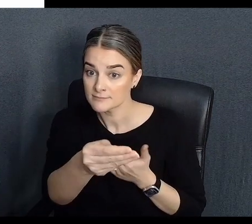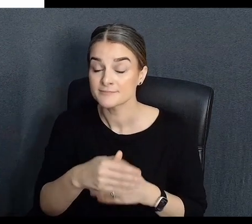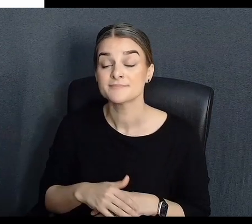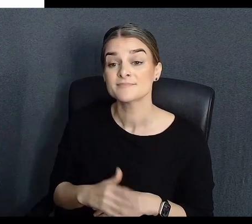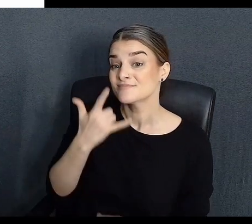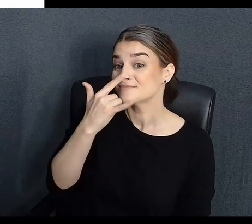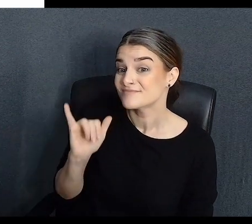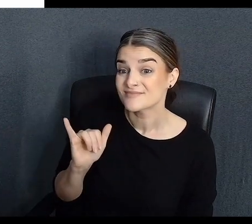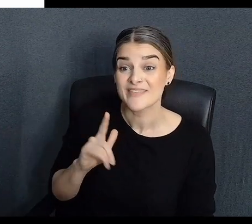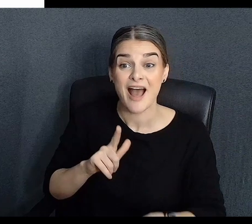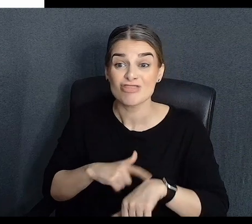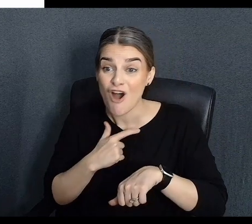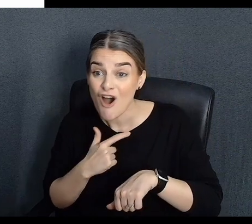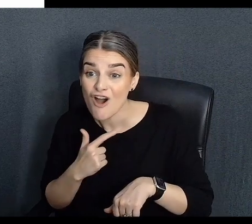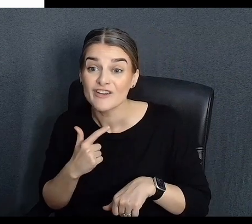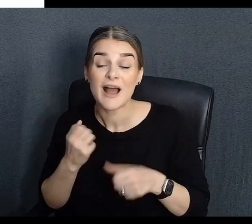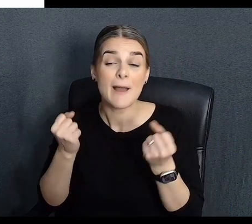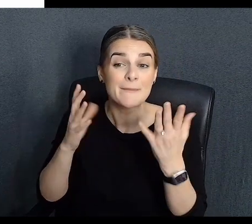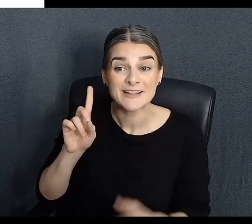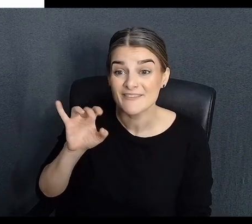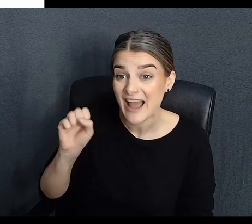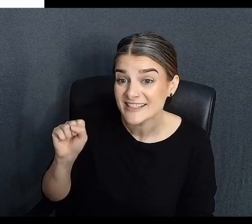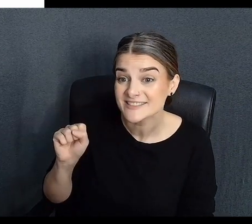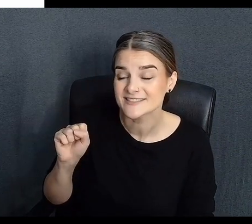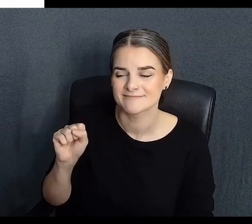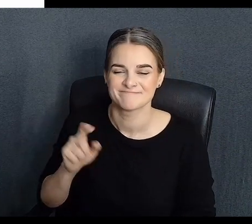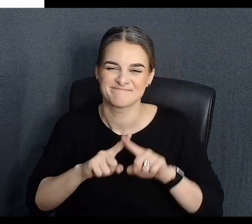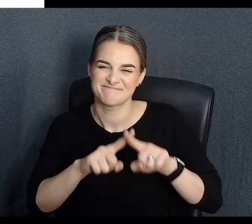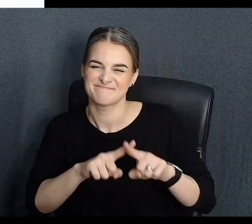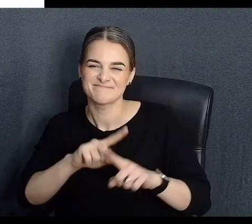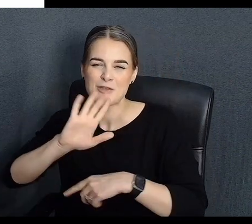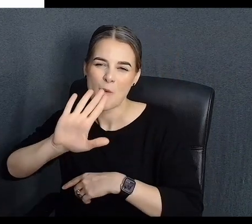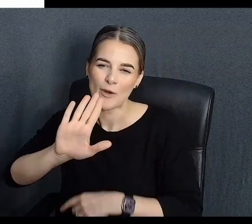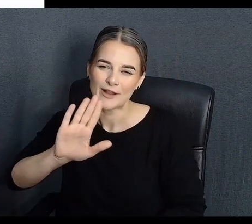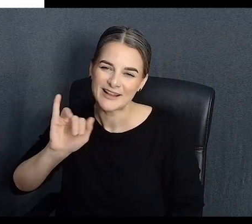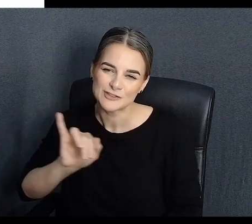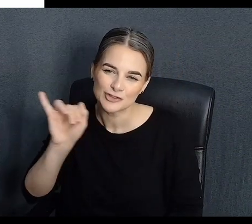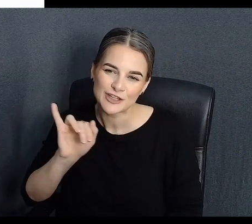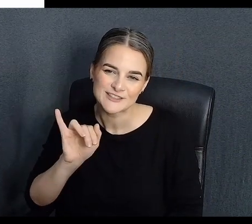how many devices it needs to be, is dependent on the type of insurance and plan that the person has.